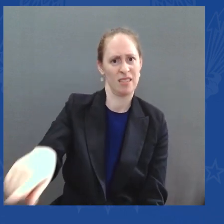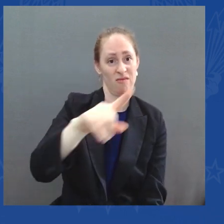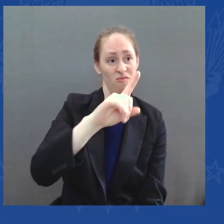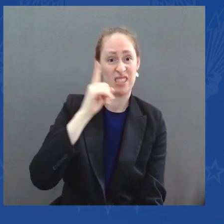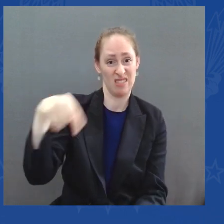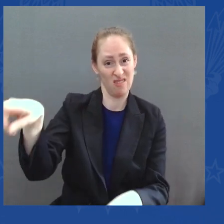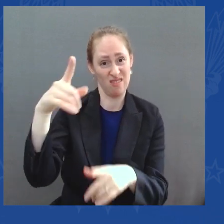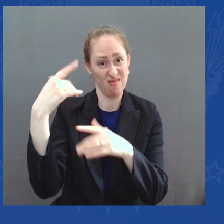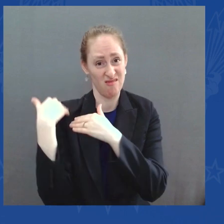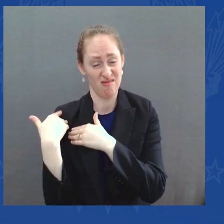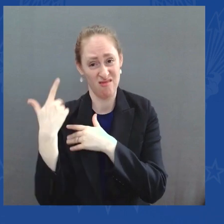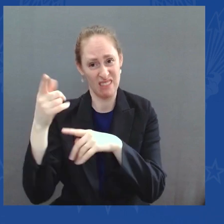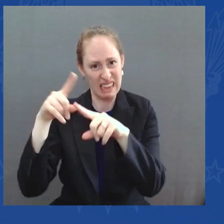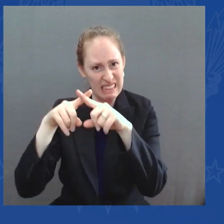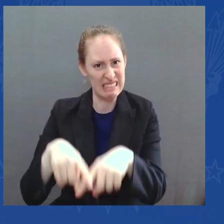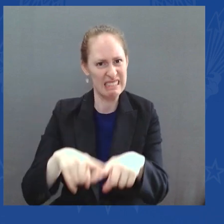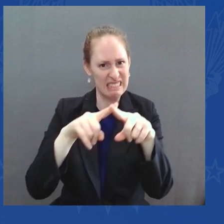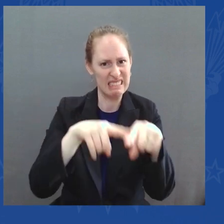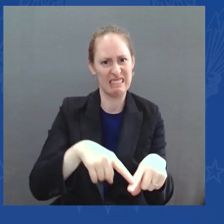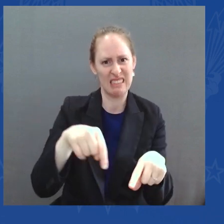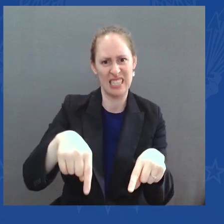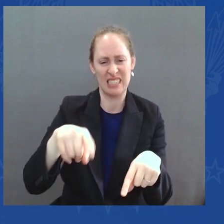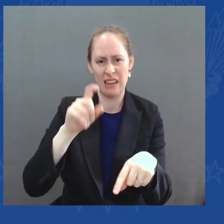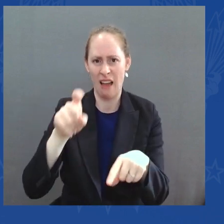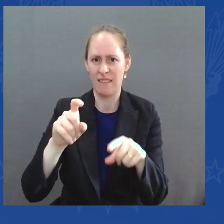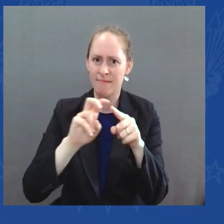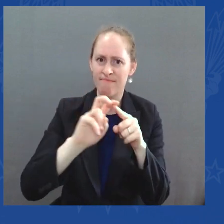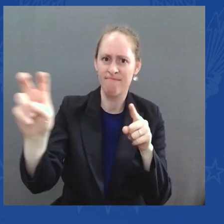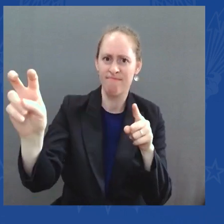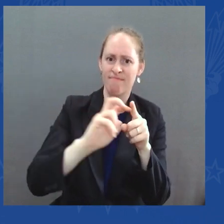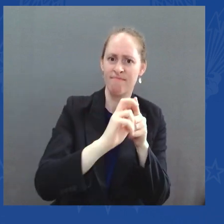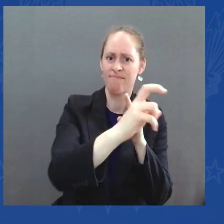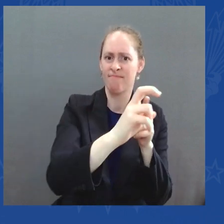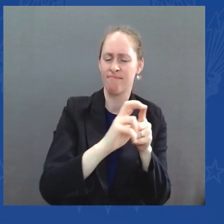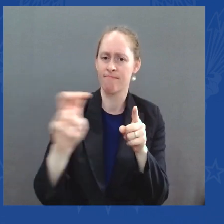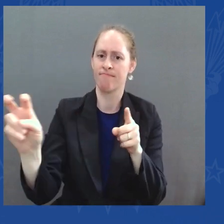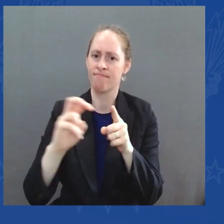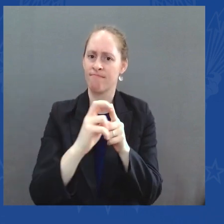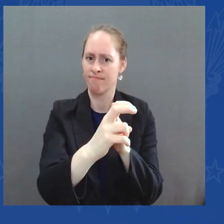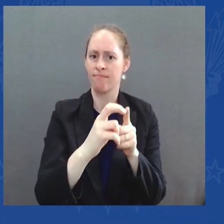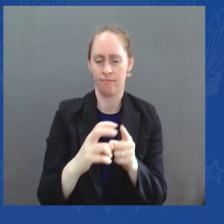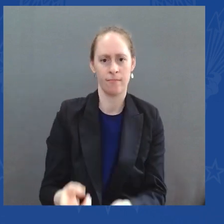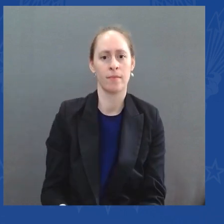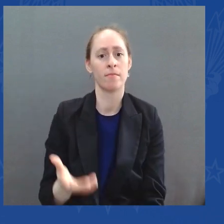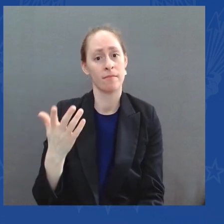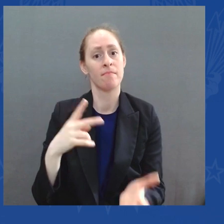to keep investing in you and your families. That's exactly what we're going to do. I'm looking forward to all of the progress